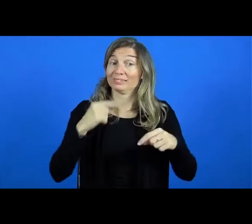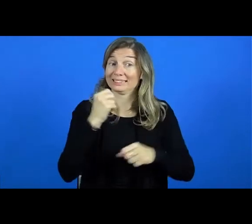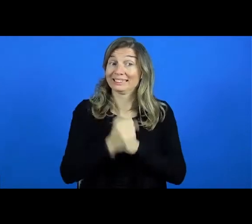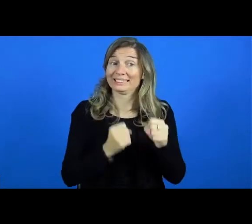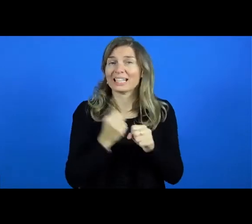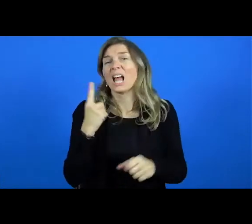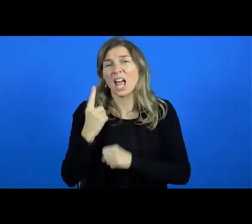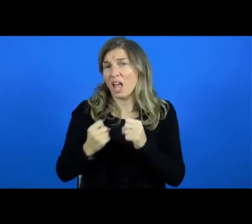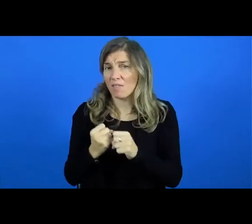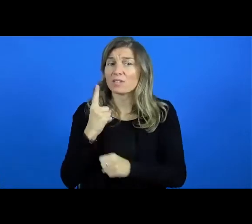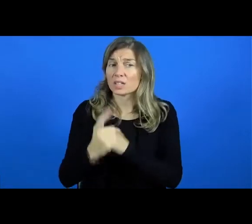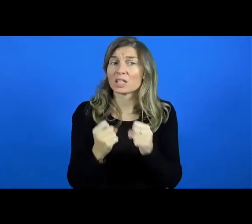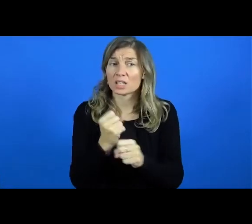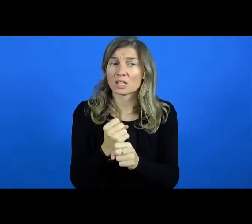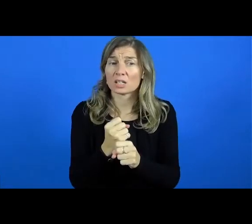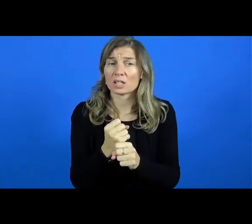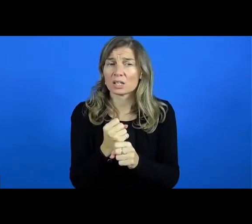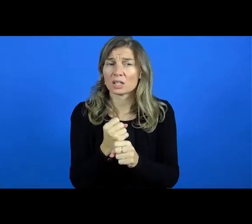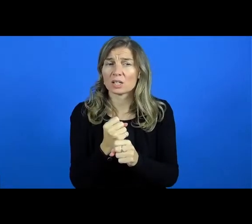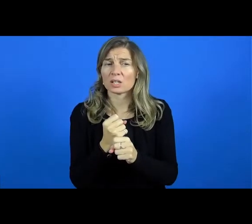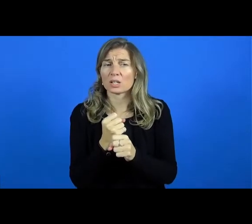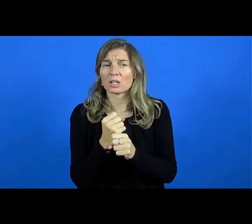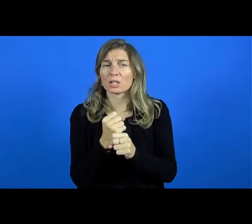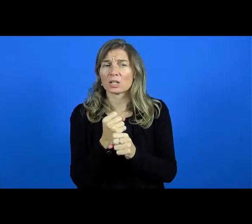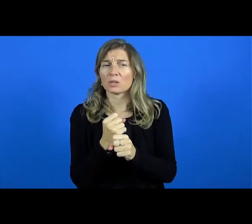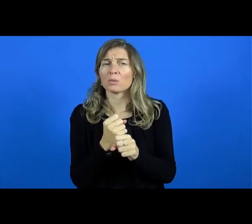and also we open investigations based on complaints